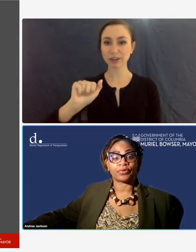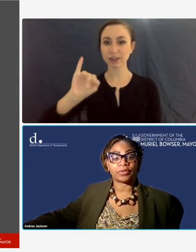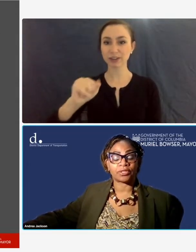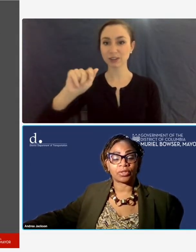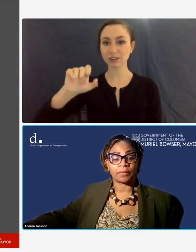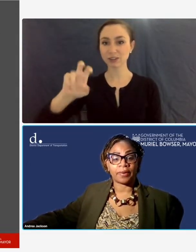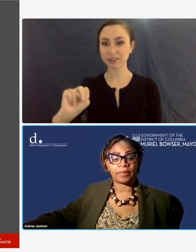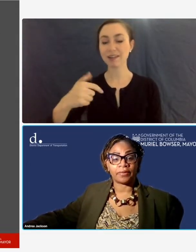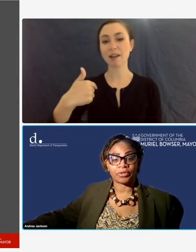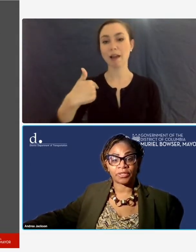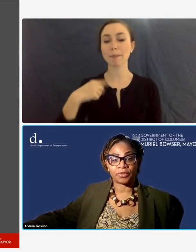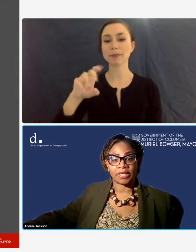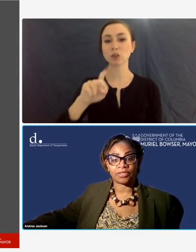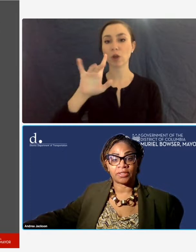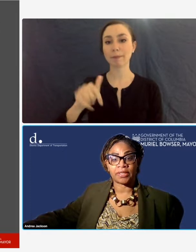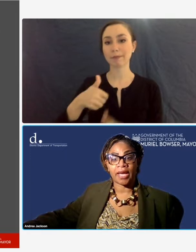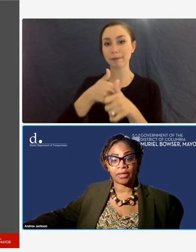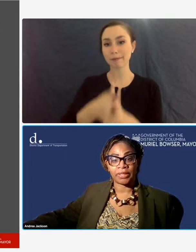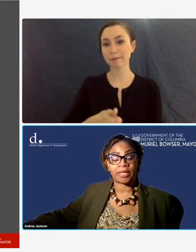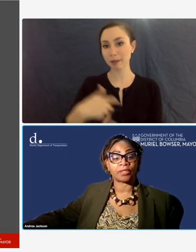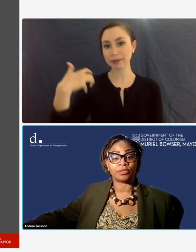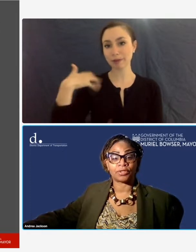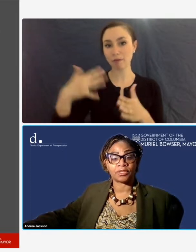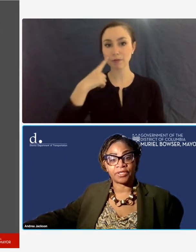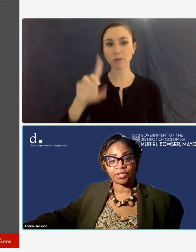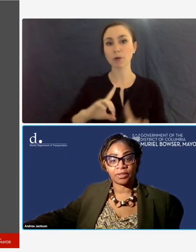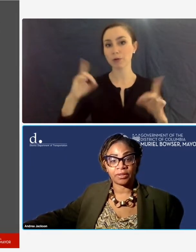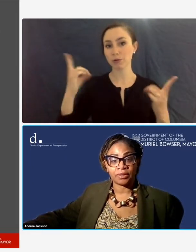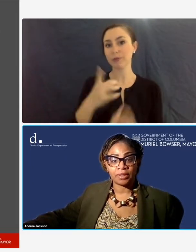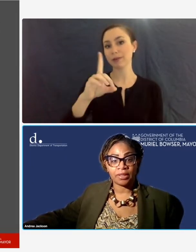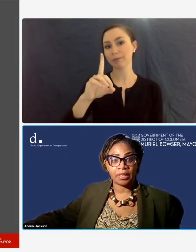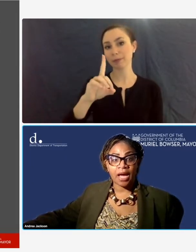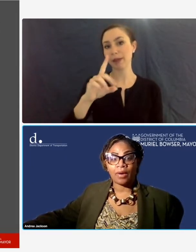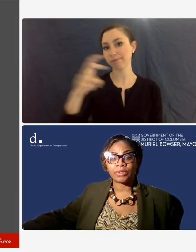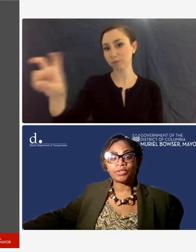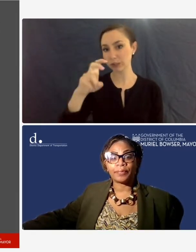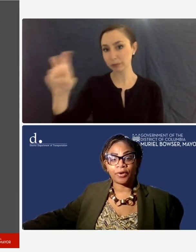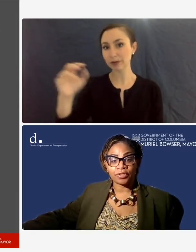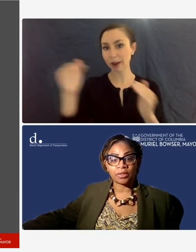district department of transportation's equity and inclusion division i want to personally